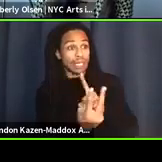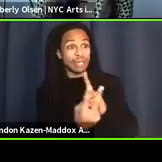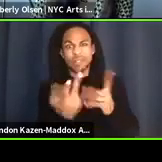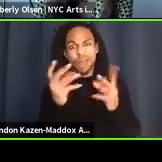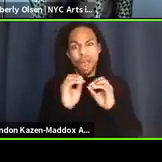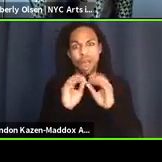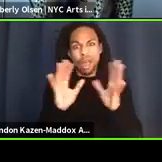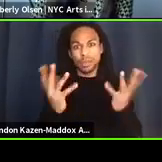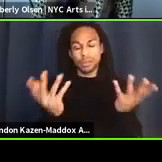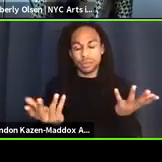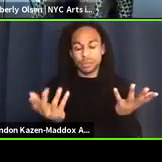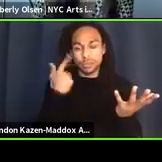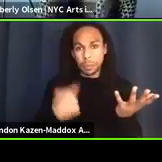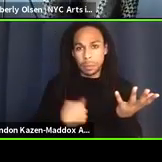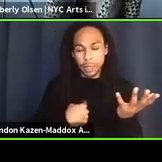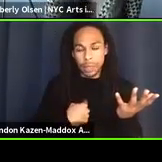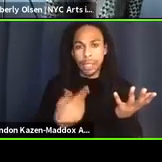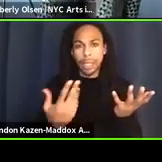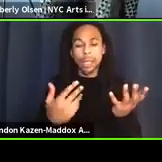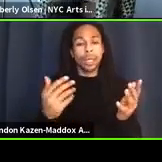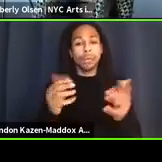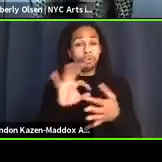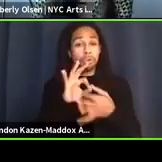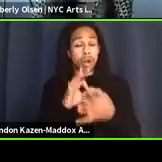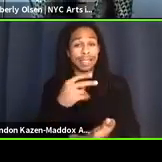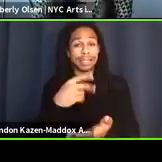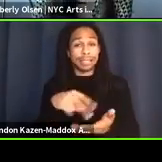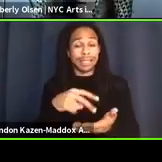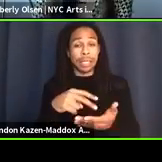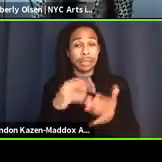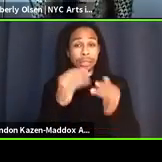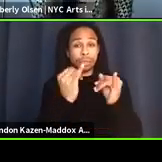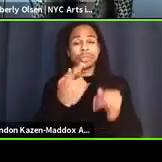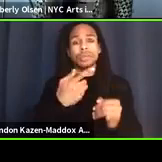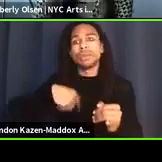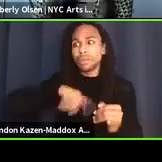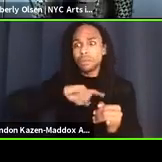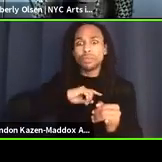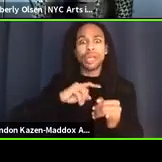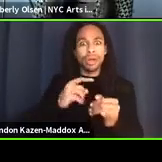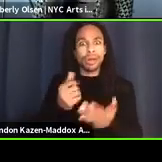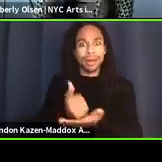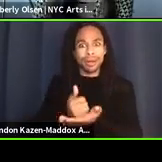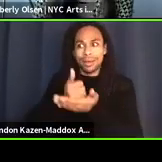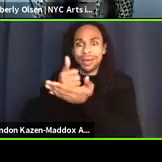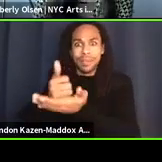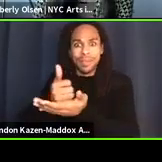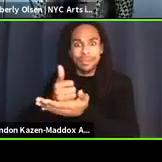that we're living as a city and the trauma is compounded depending on the experiences